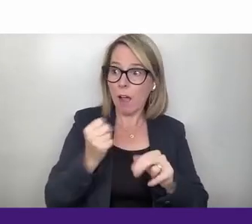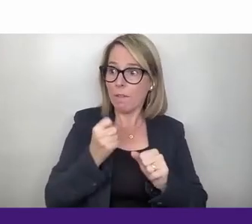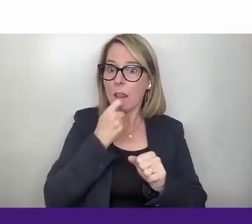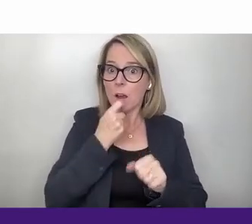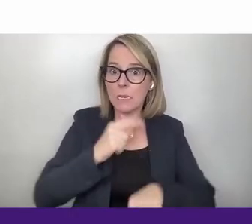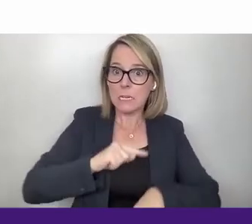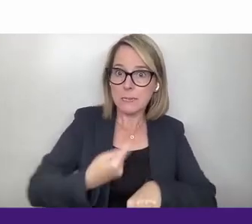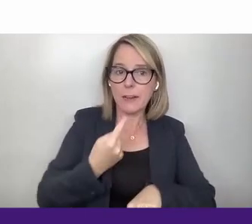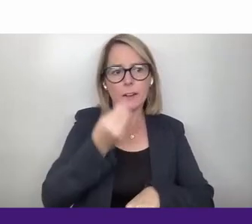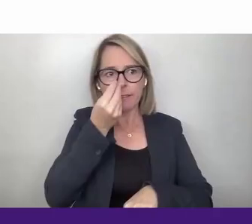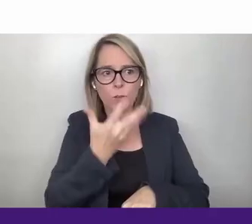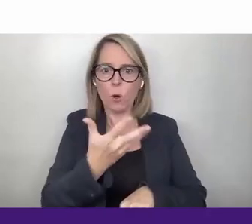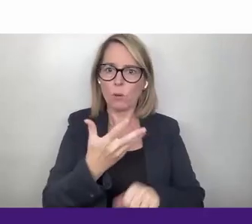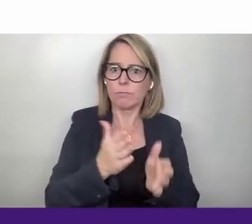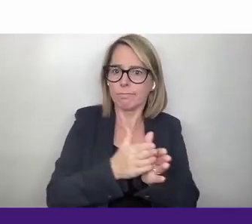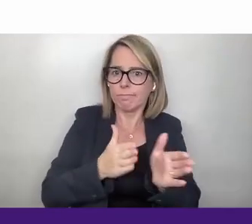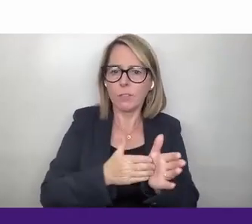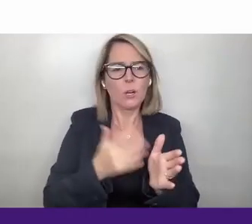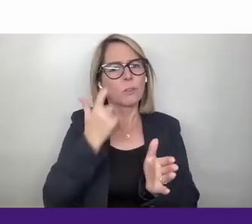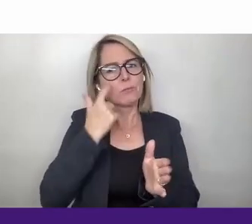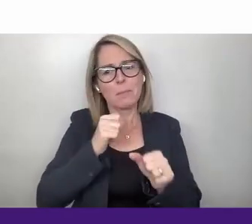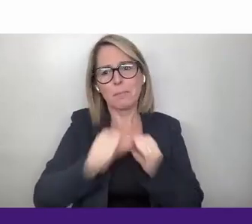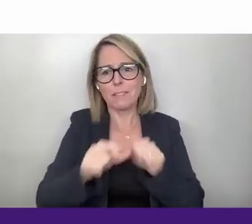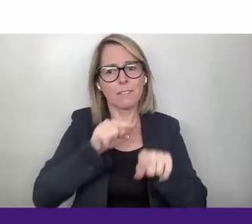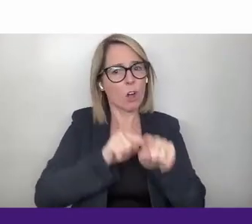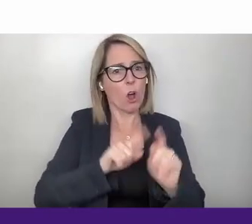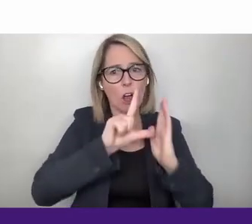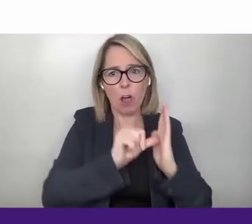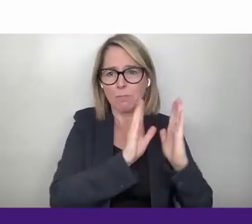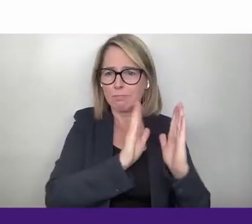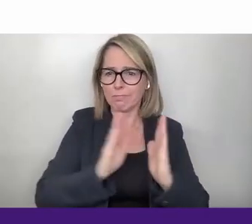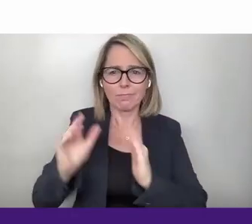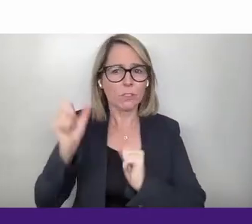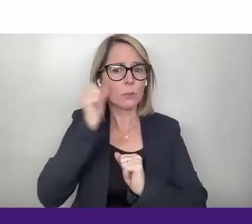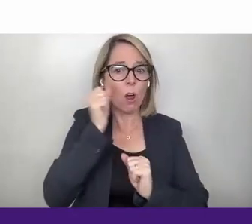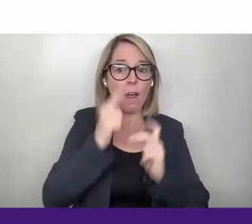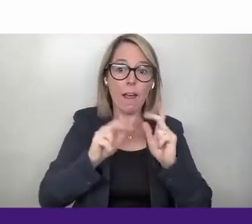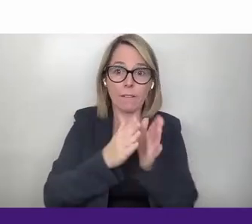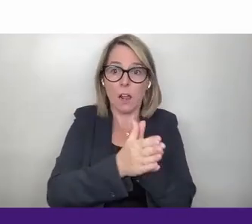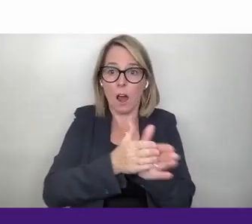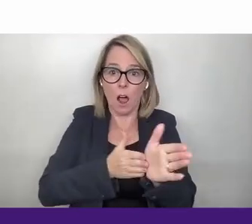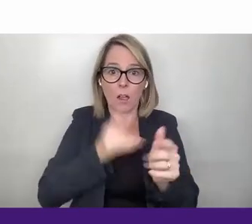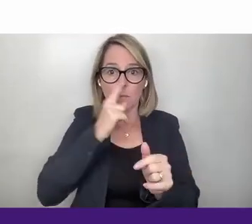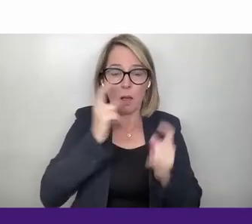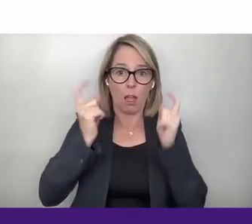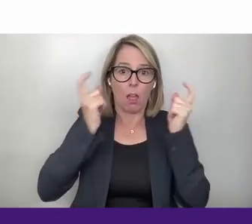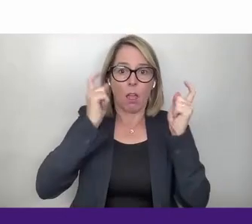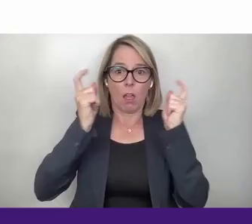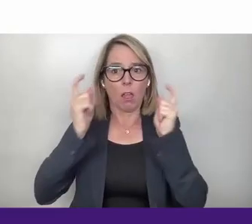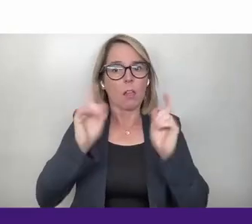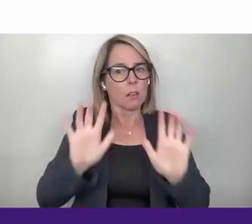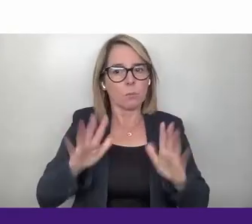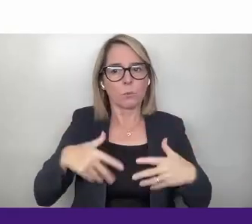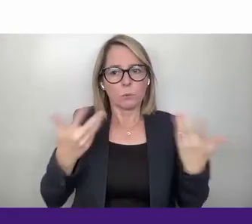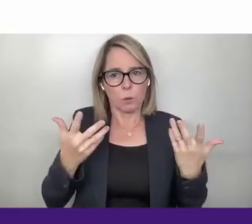try really hard to run on time because delays can be really hard for some people. There are